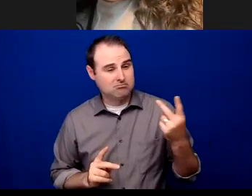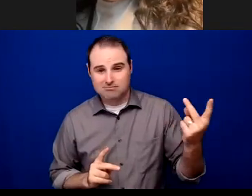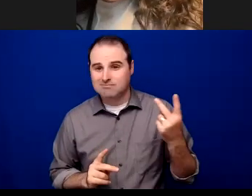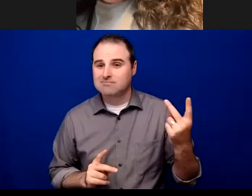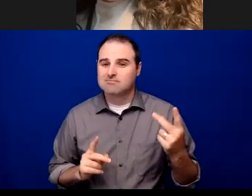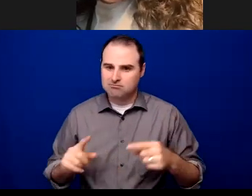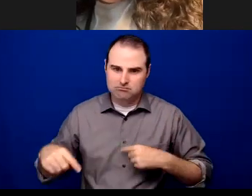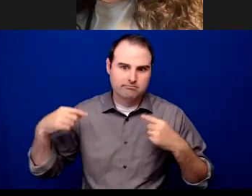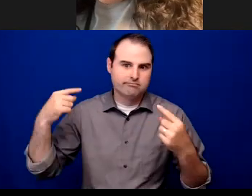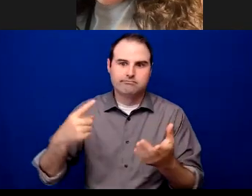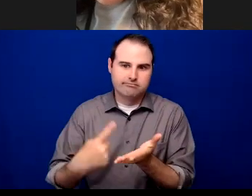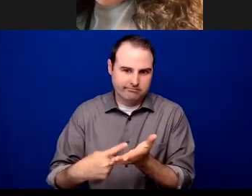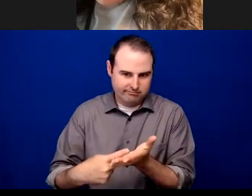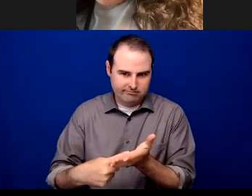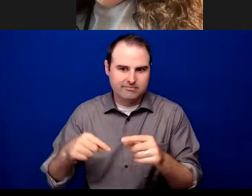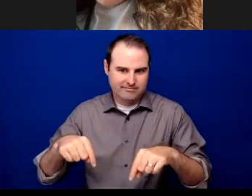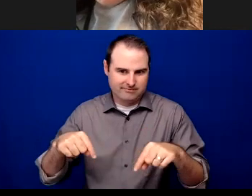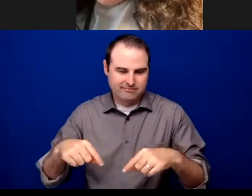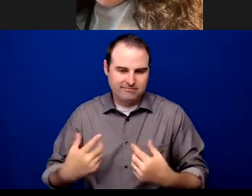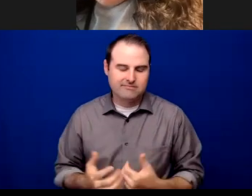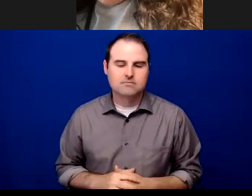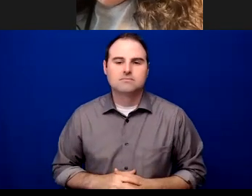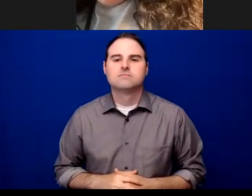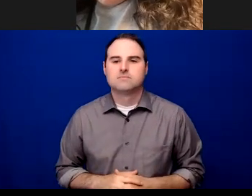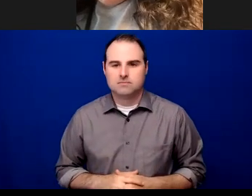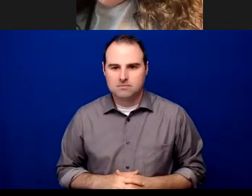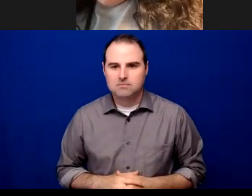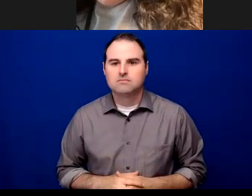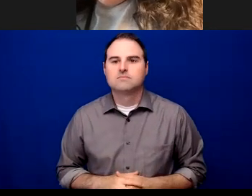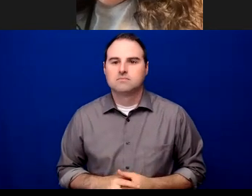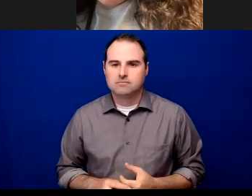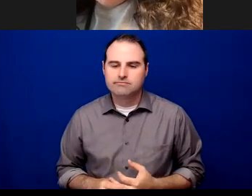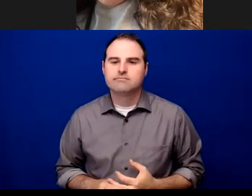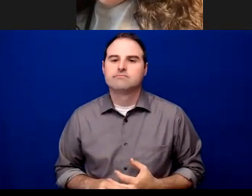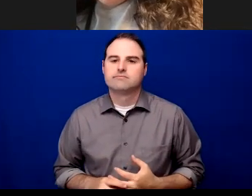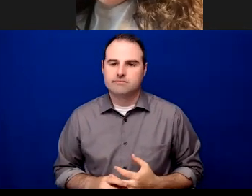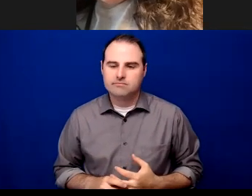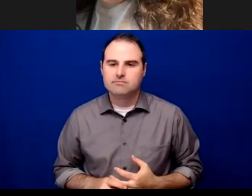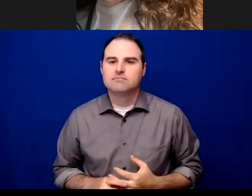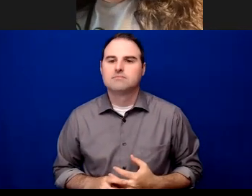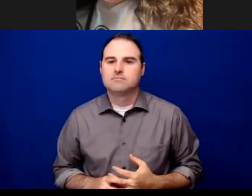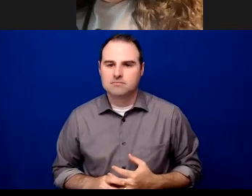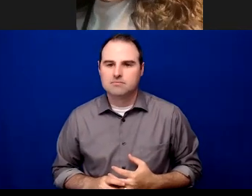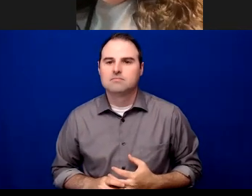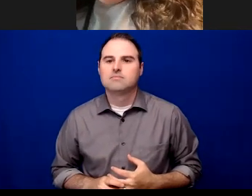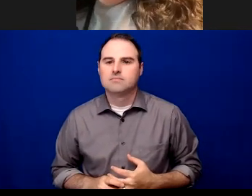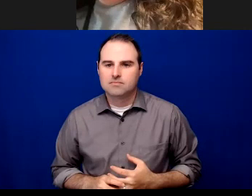for a little while now, and I know that that at the very least, the two of us